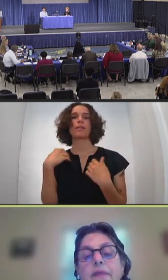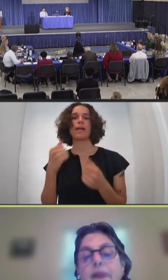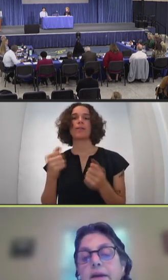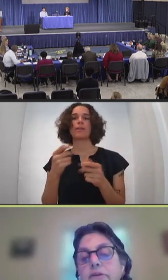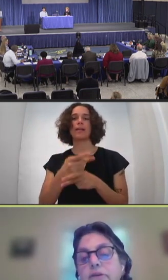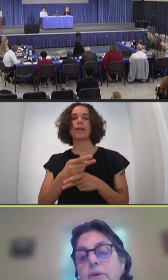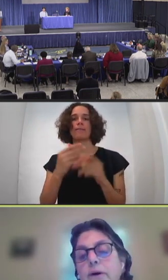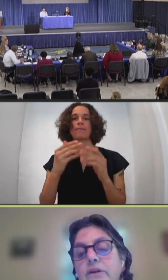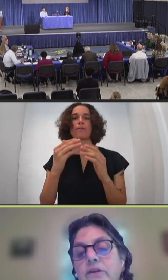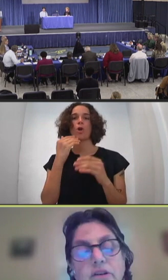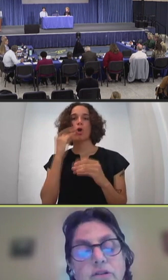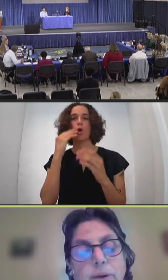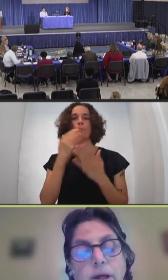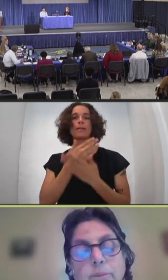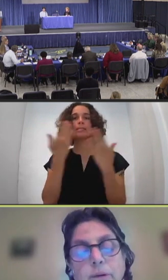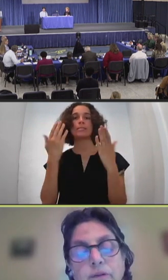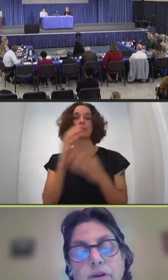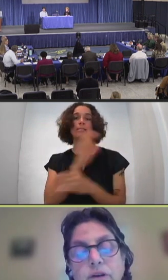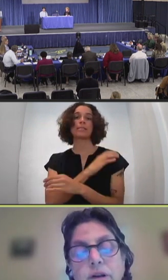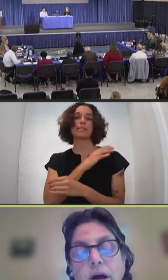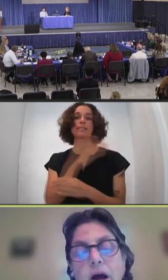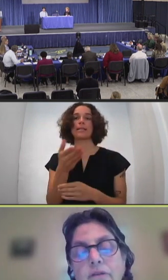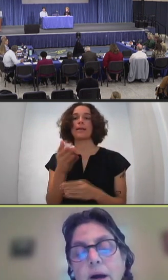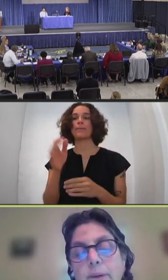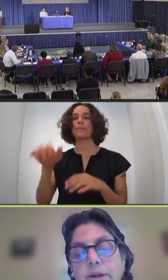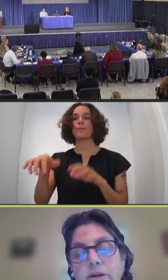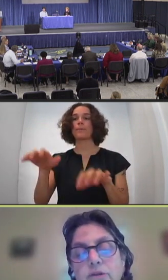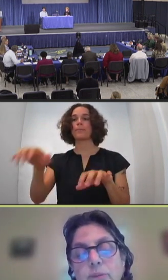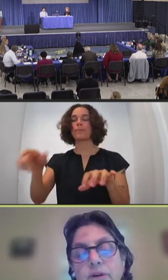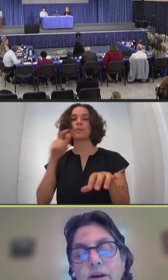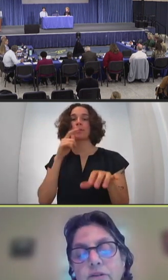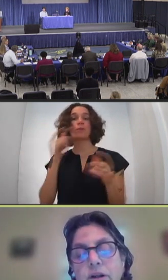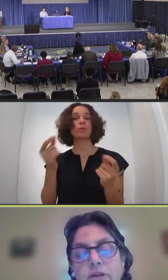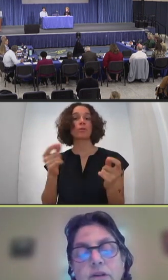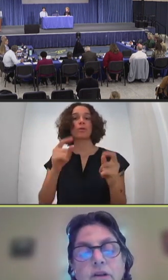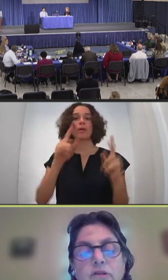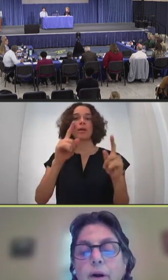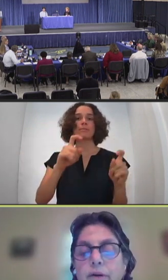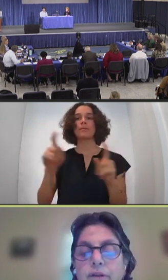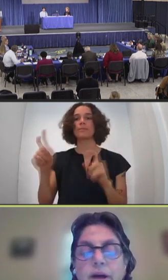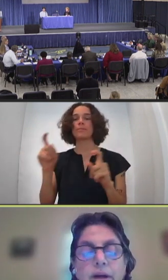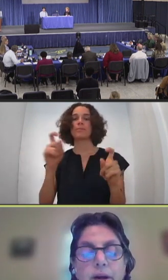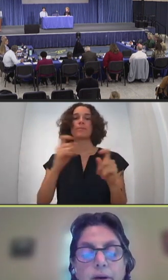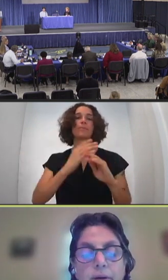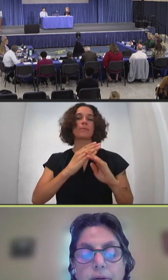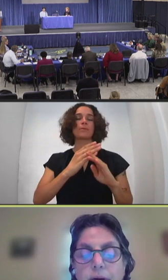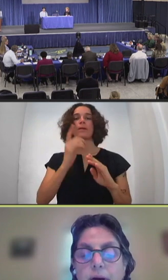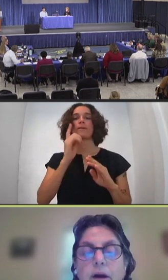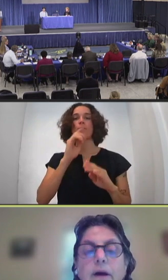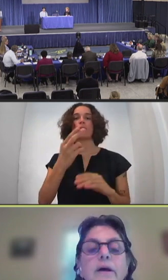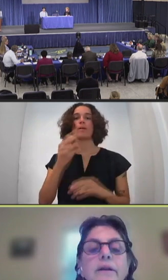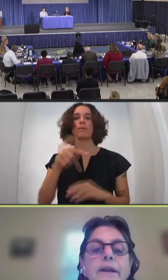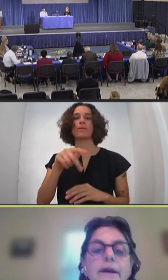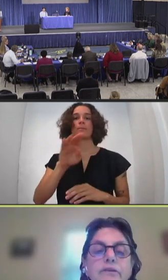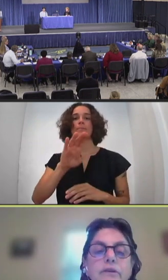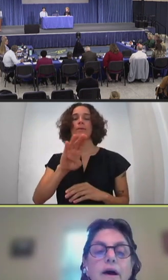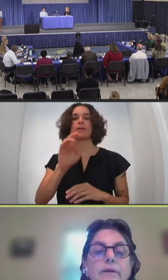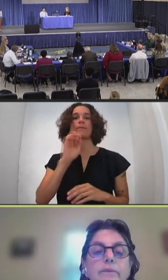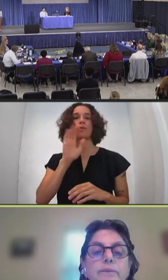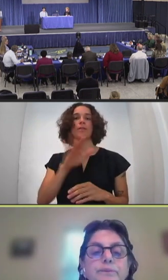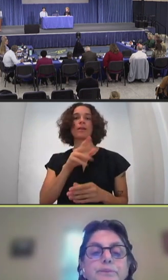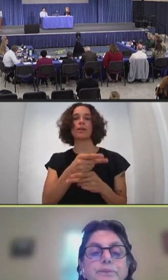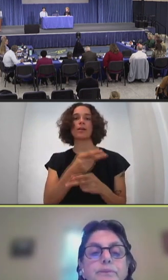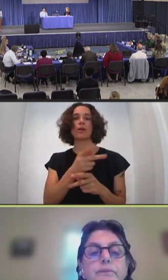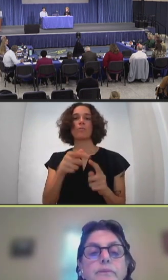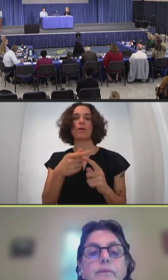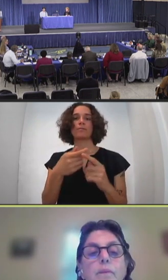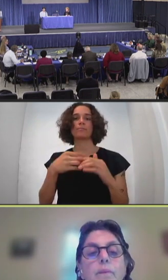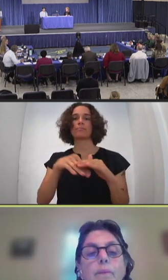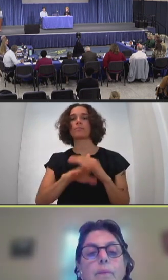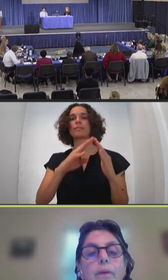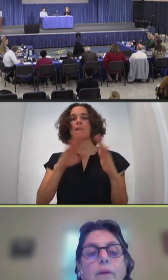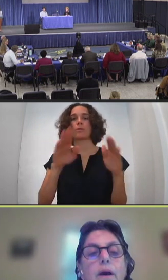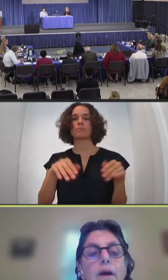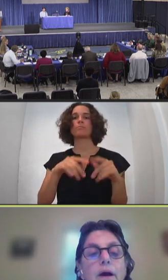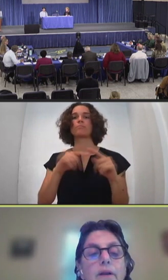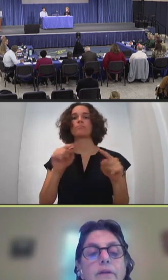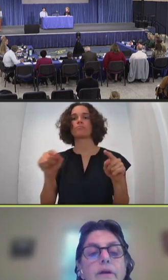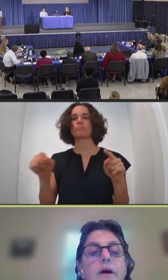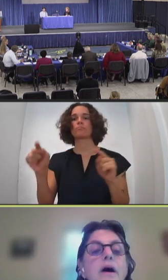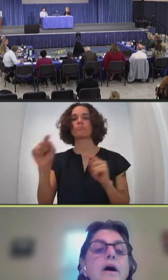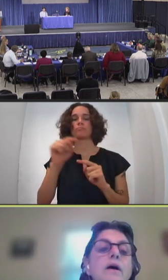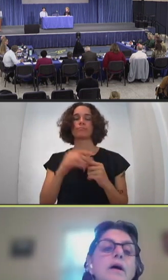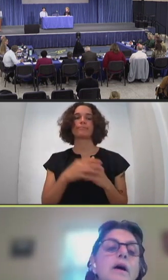they do an assessment and provision of hepatitis B vaccination as part of that care. Next slide.